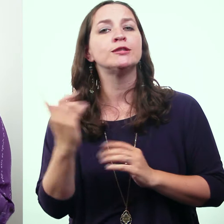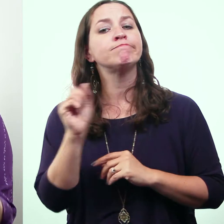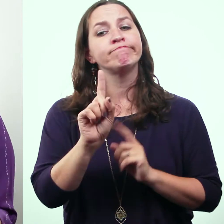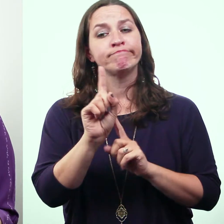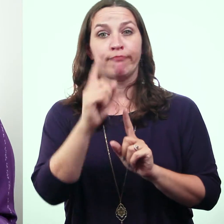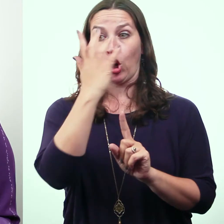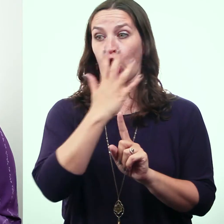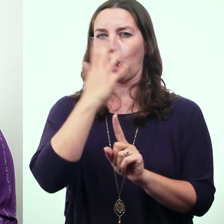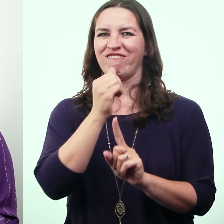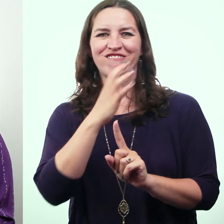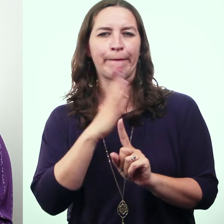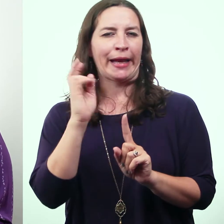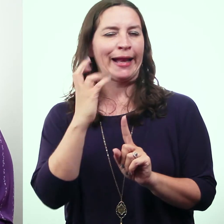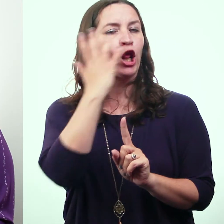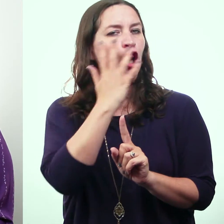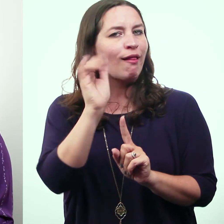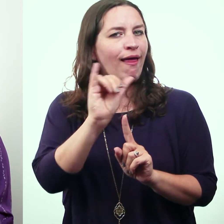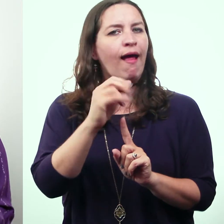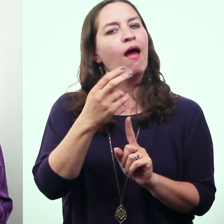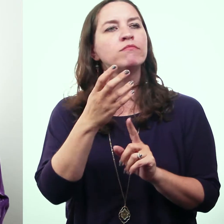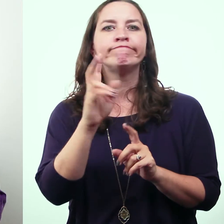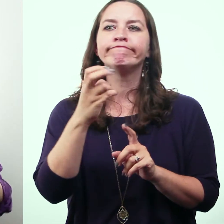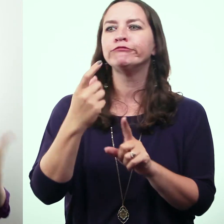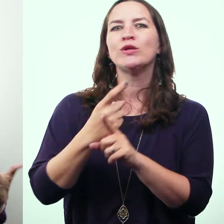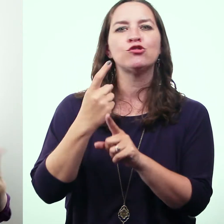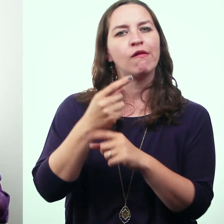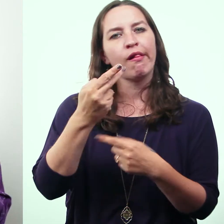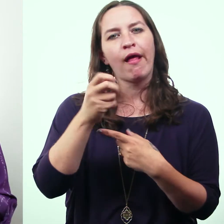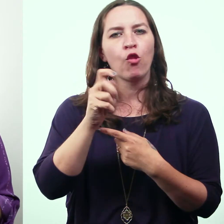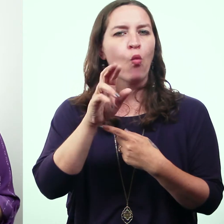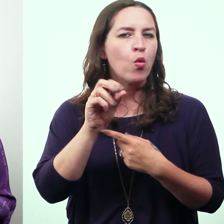maybe like what a traditional heterosexual woman looks like, but they're queer, that person is